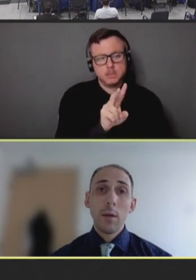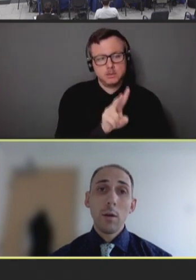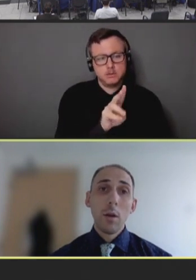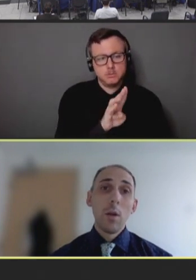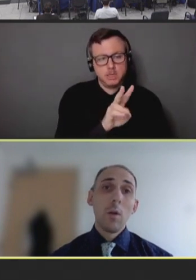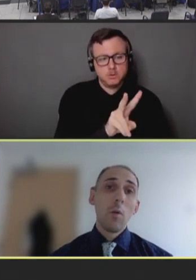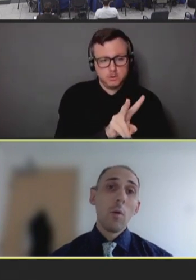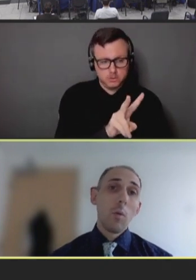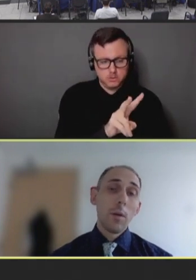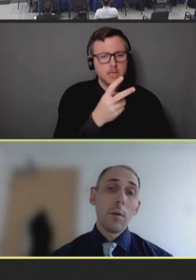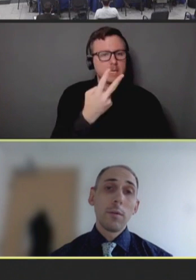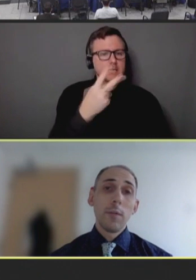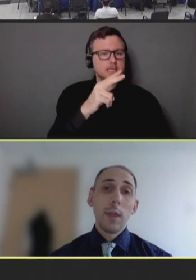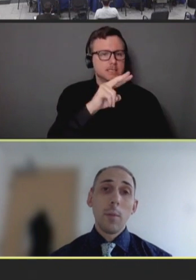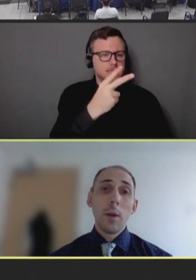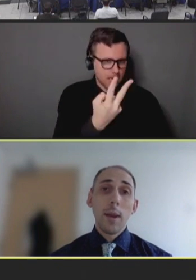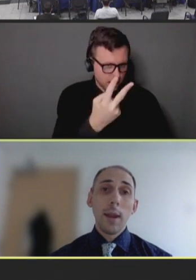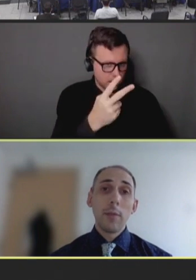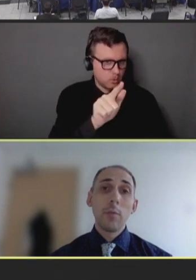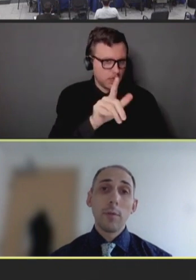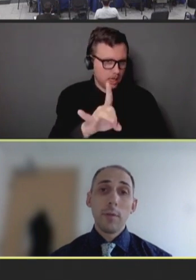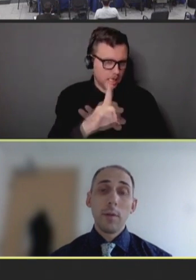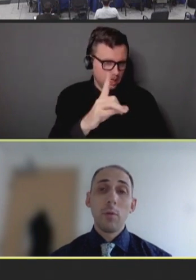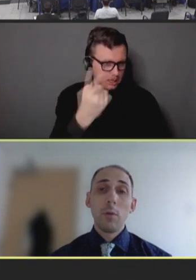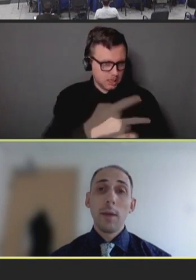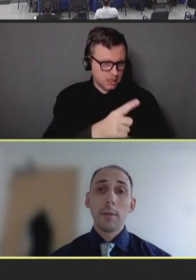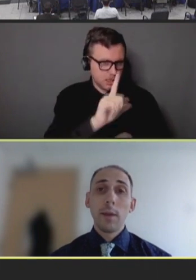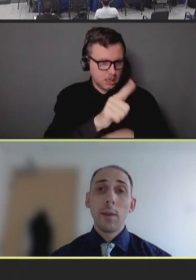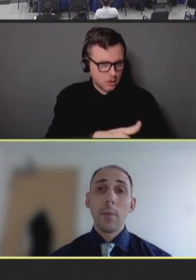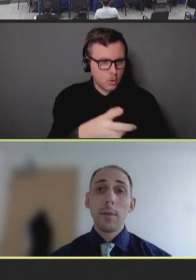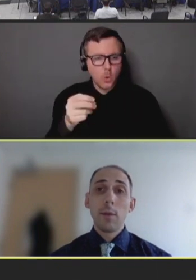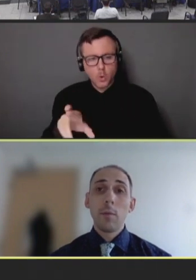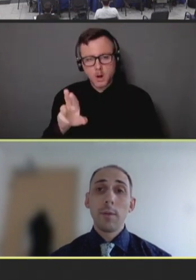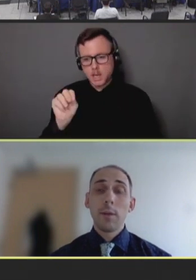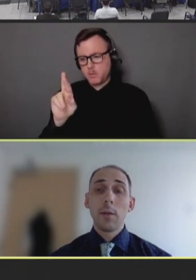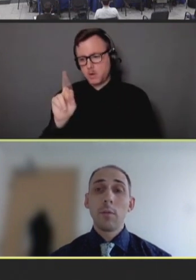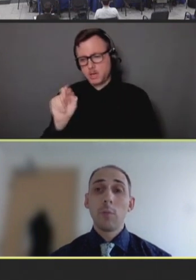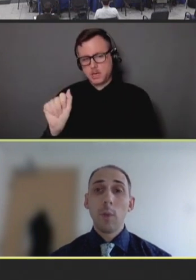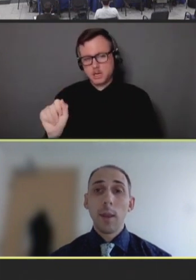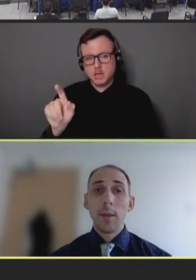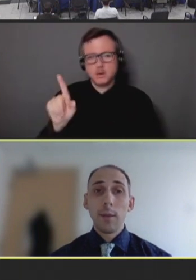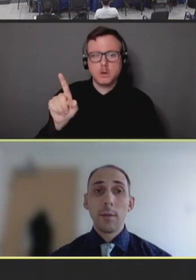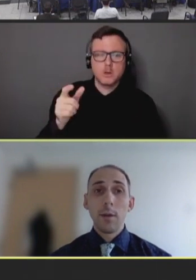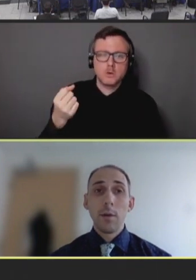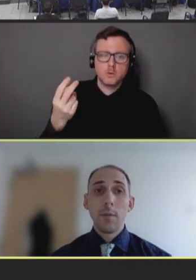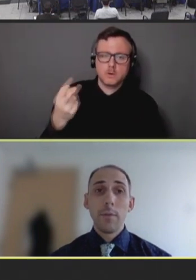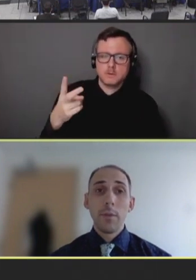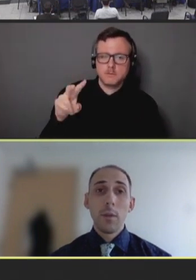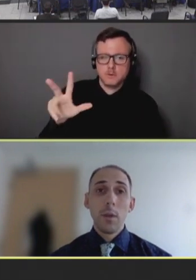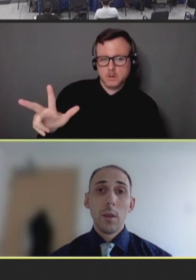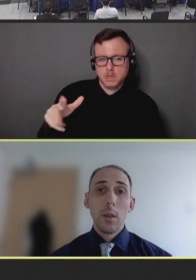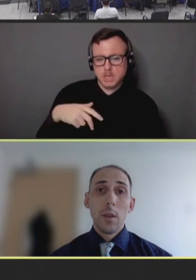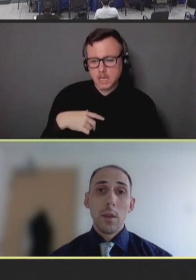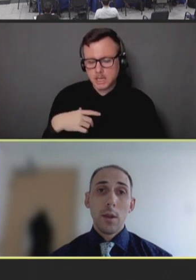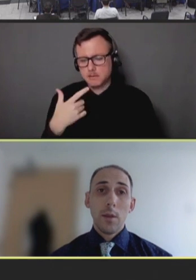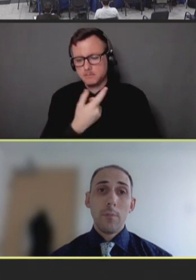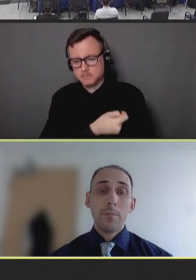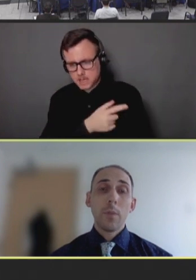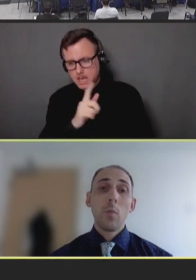later or one dose of the mRNA-1273 vaccine at baseline with the second dose 28 days later.